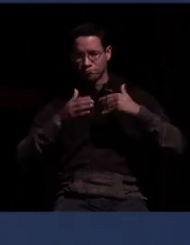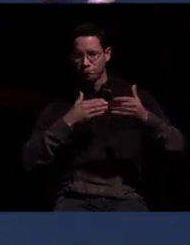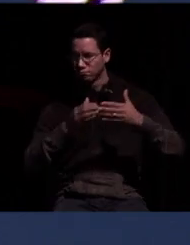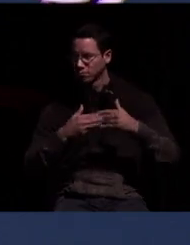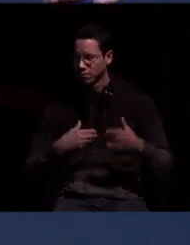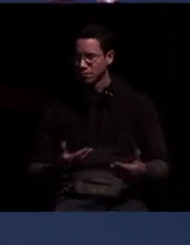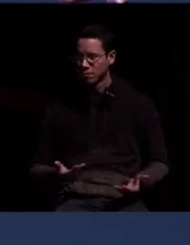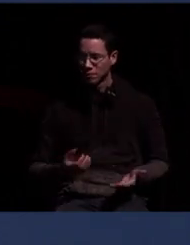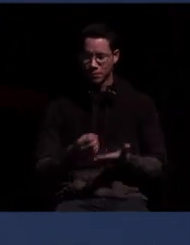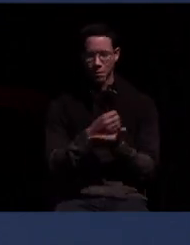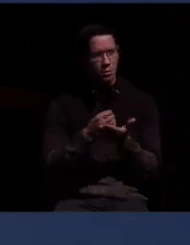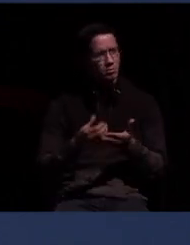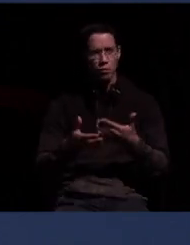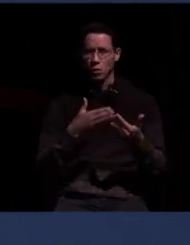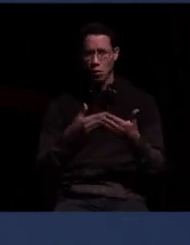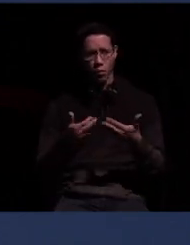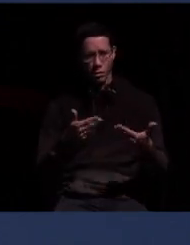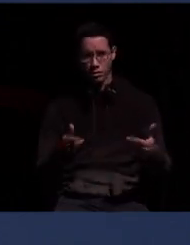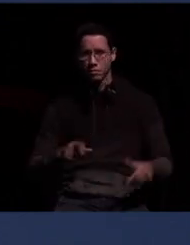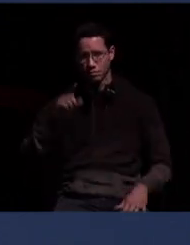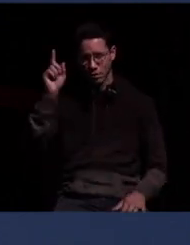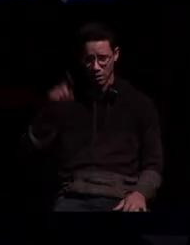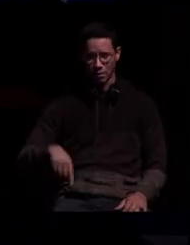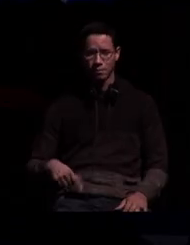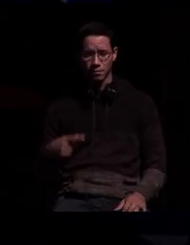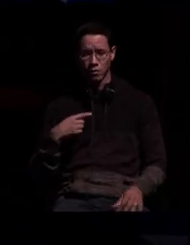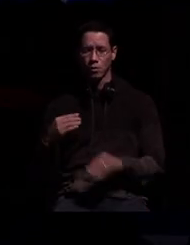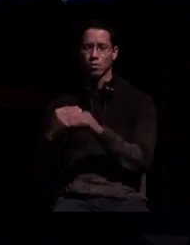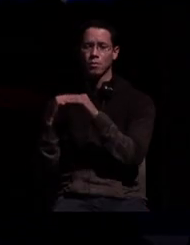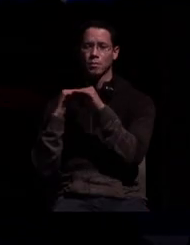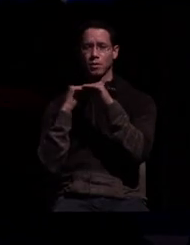delivered to your homes. There is an established standard